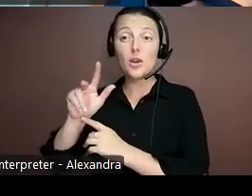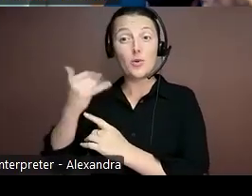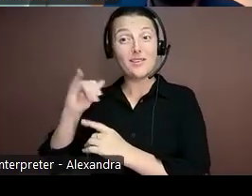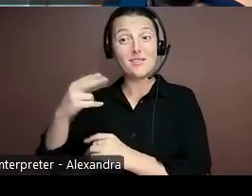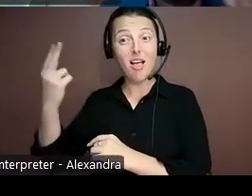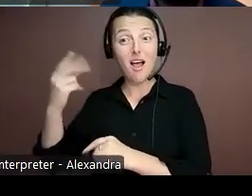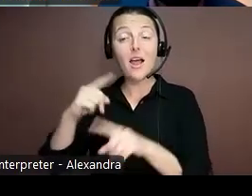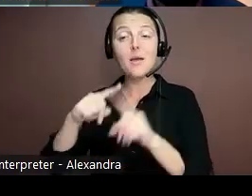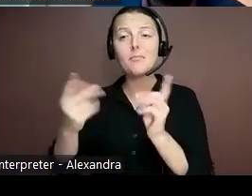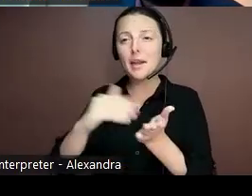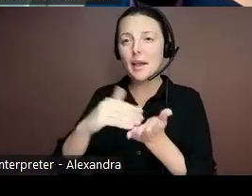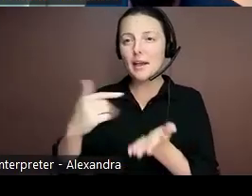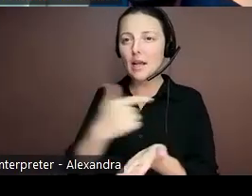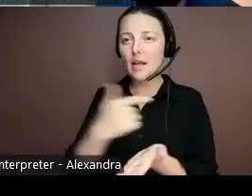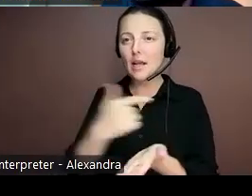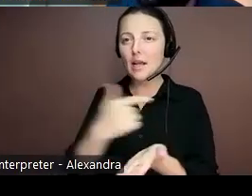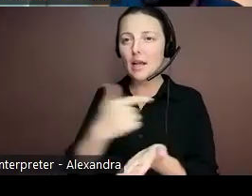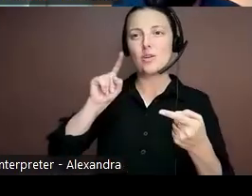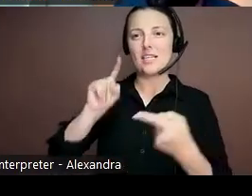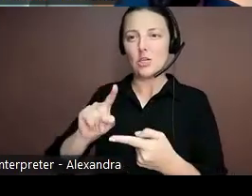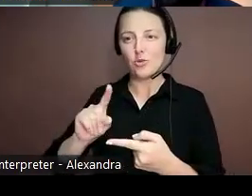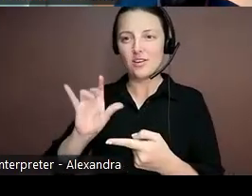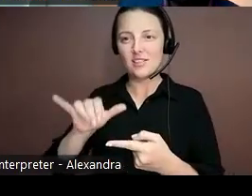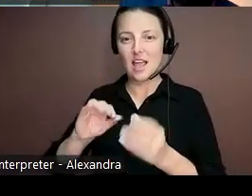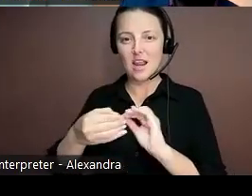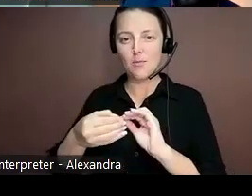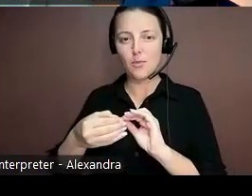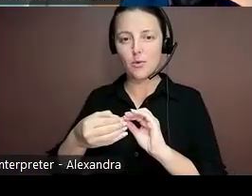you know we want to decrease that because of the cost. Uh so we're we're making some dents